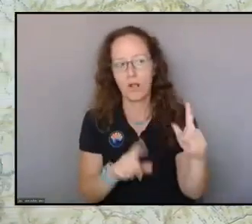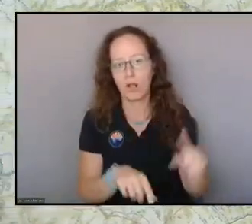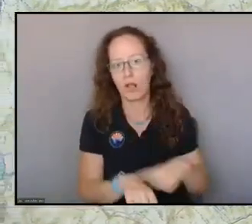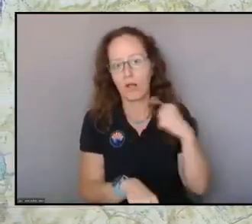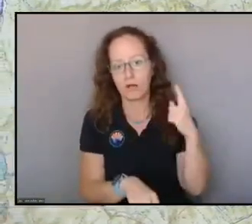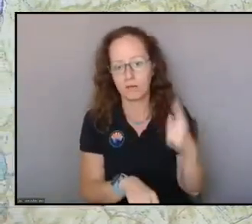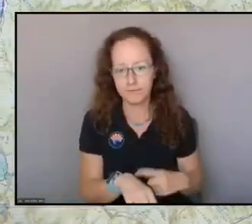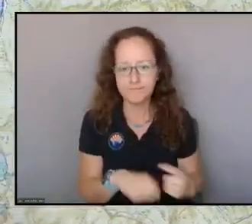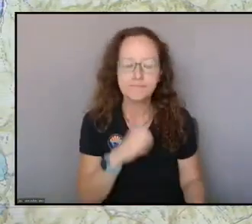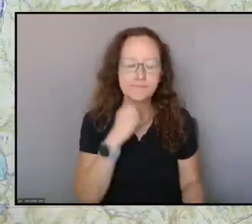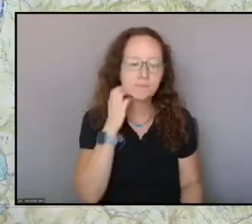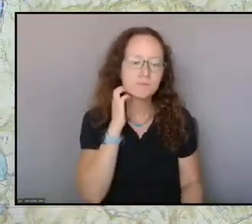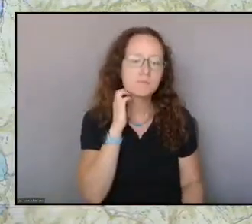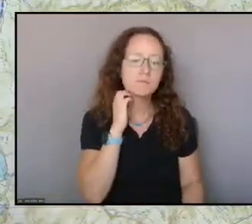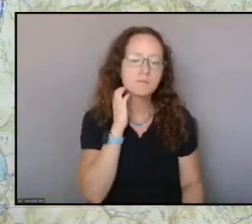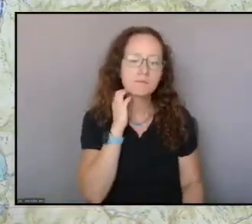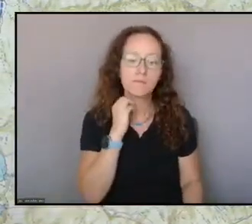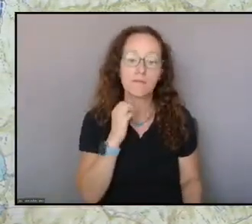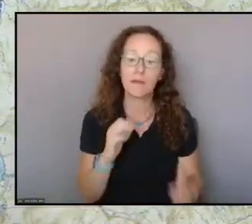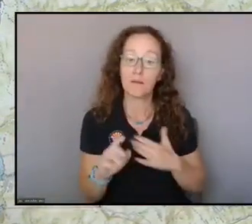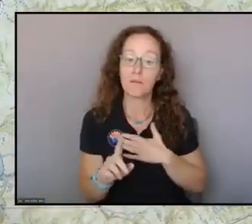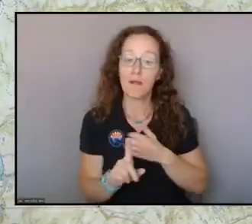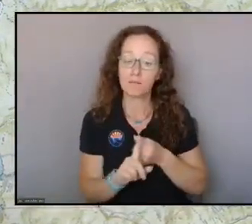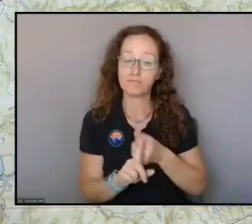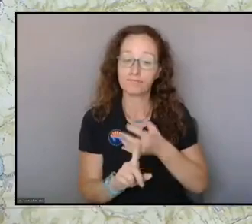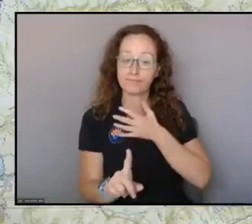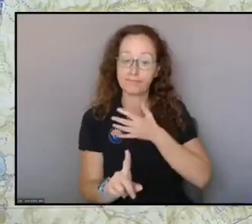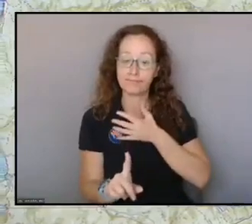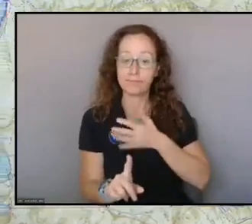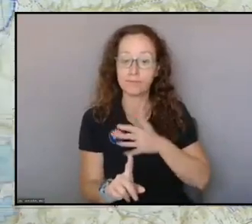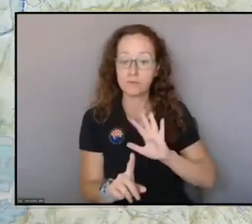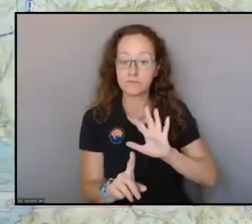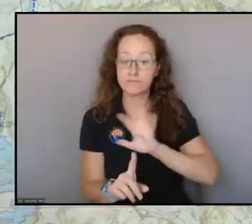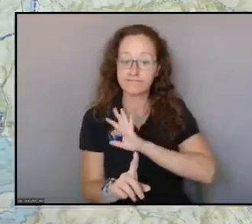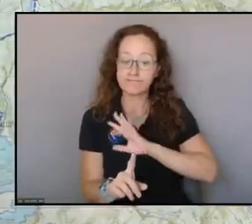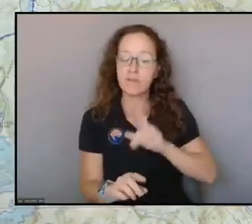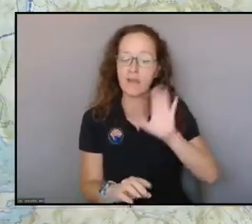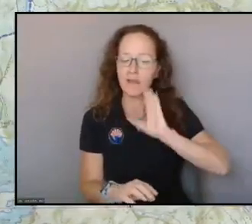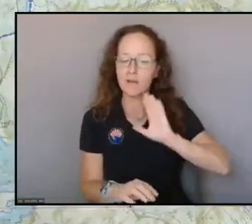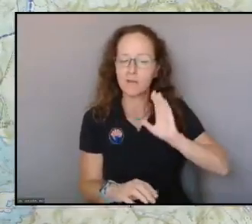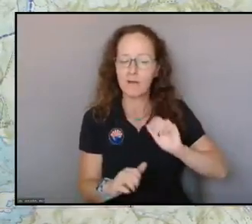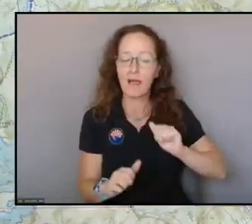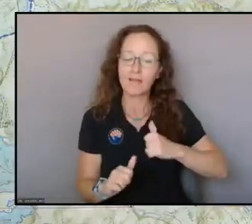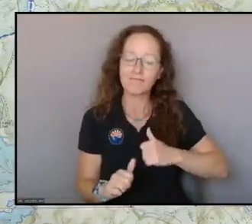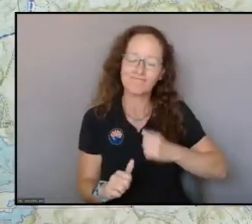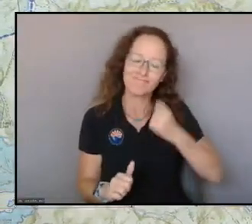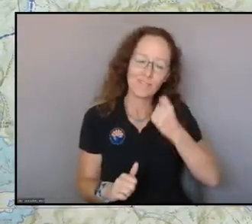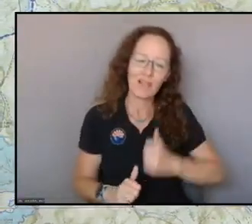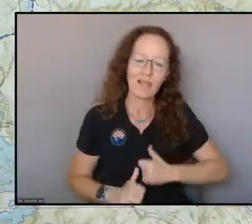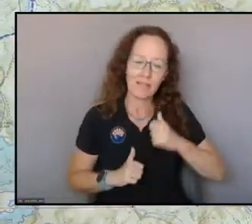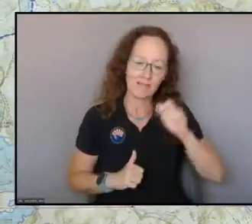I HAVE EXTENSIVE BACKGROUND AND I HAVE LIVED IN ALASKA FOR OVER 40-SOME YEARS.